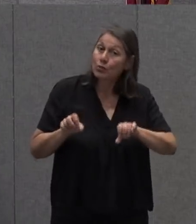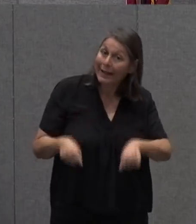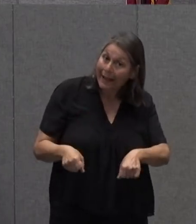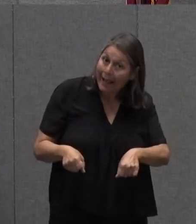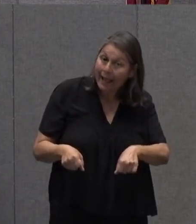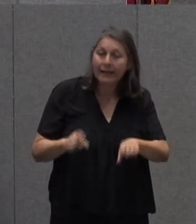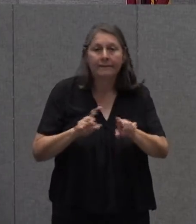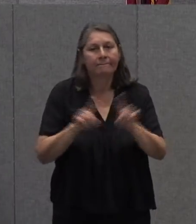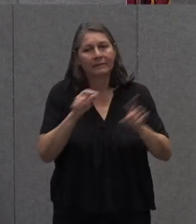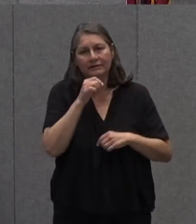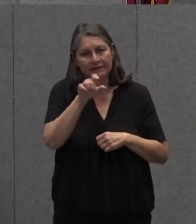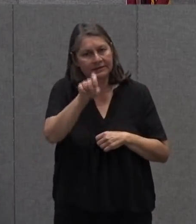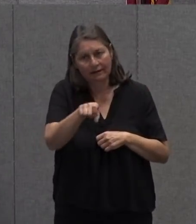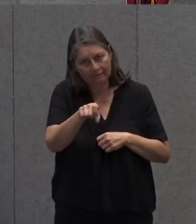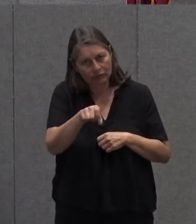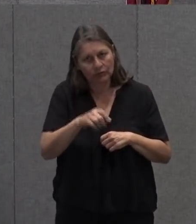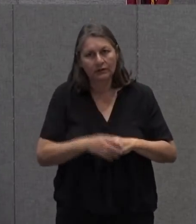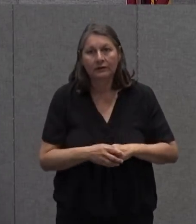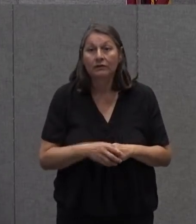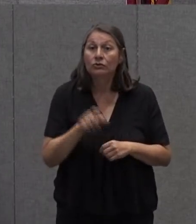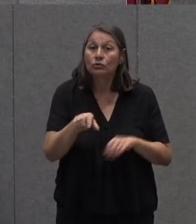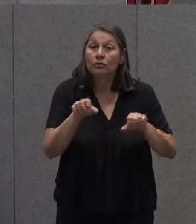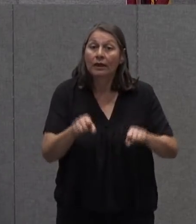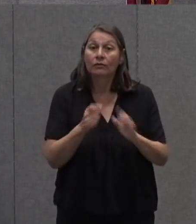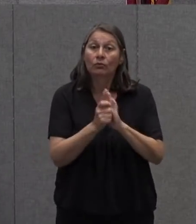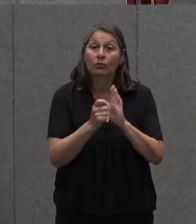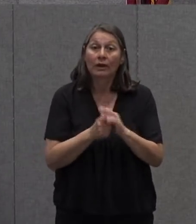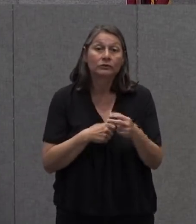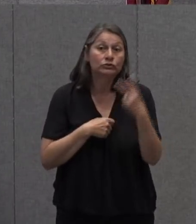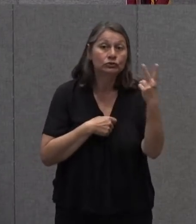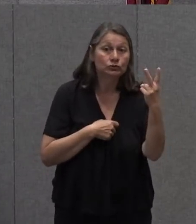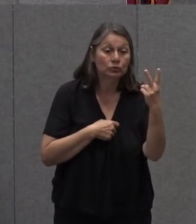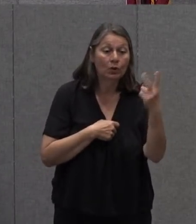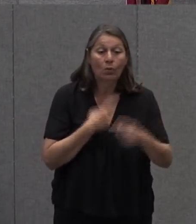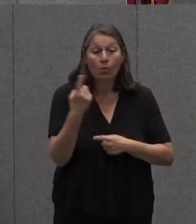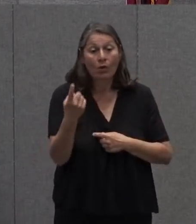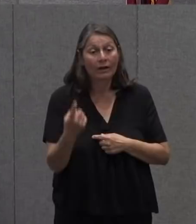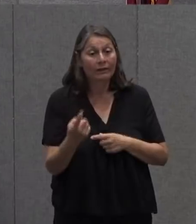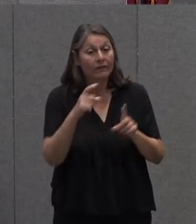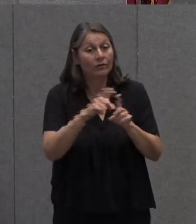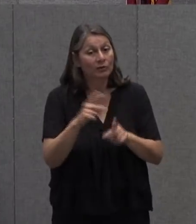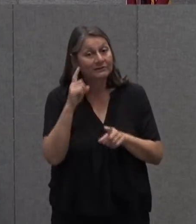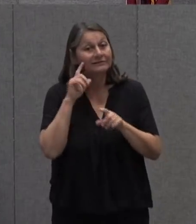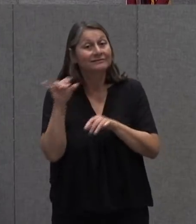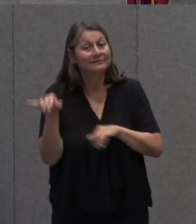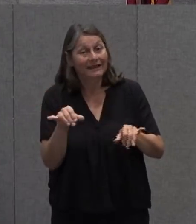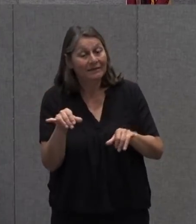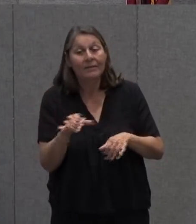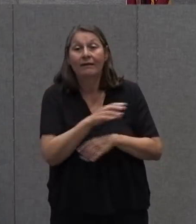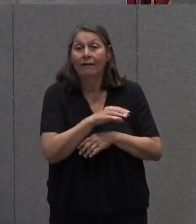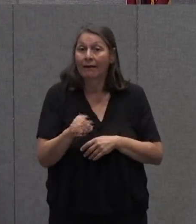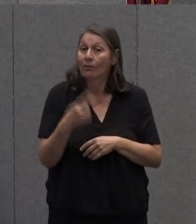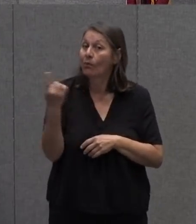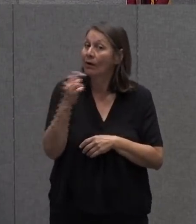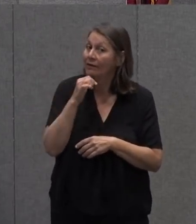Write one that rhymes and one that doesn't. That's a challenge for you. But most importantly, I want you to have fun